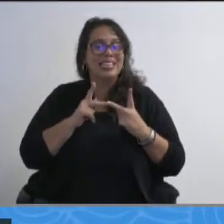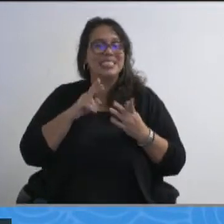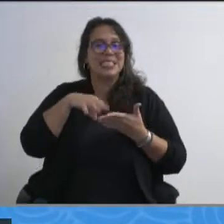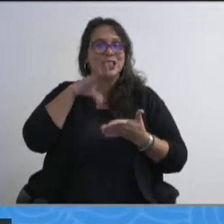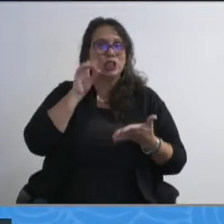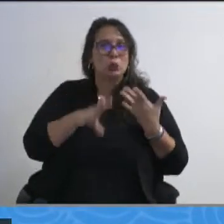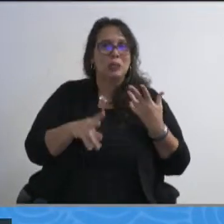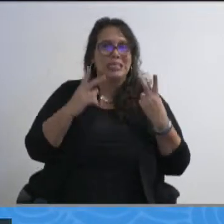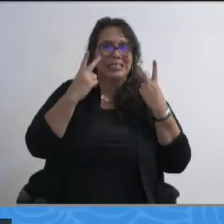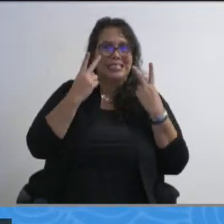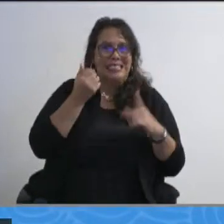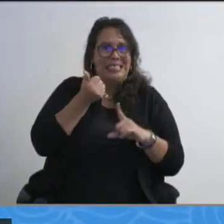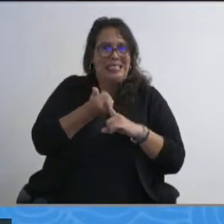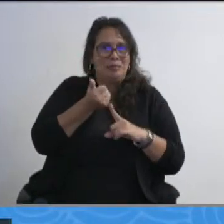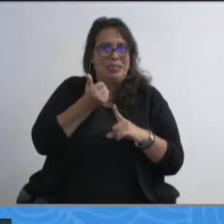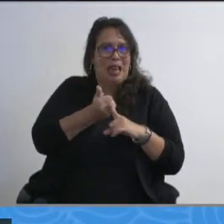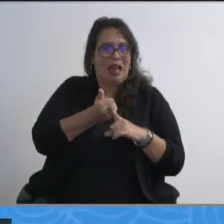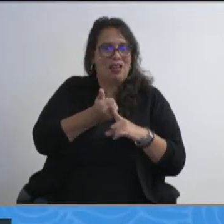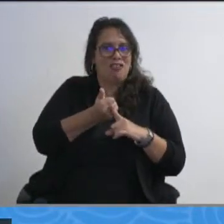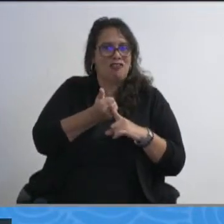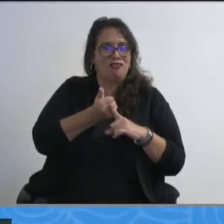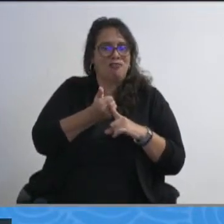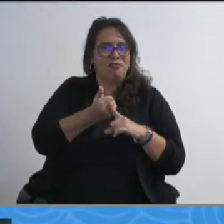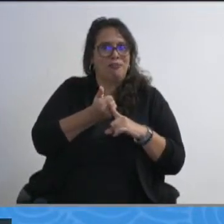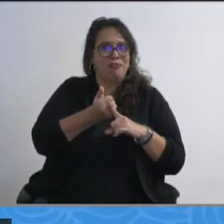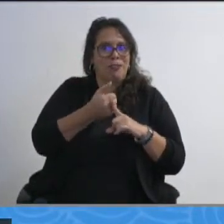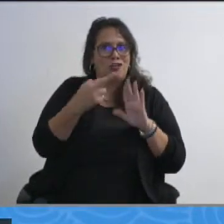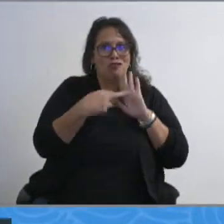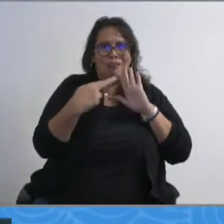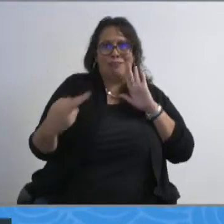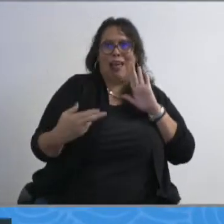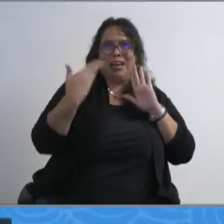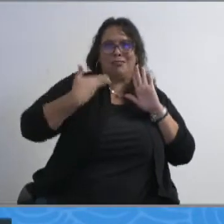in those teachers and the teaching staff. So, I appreciate that, Janice.